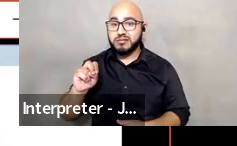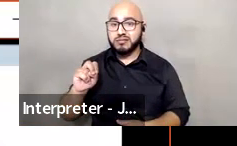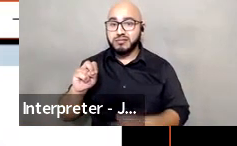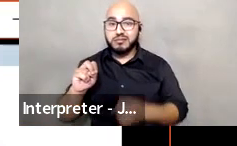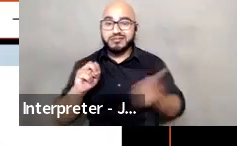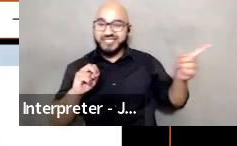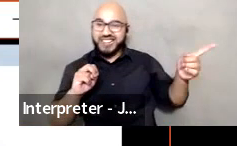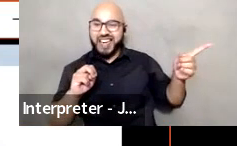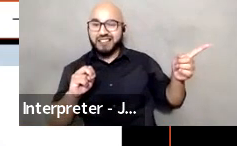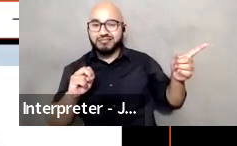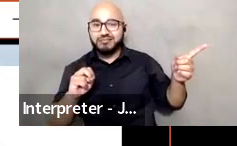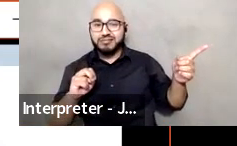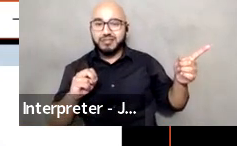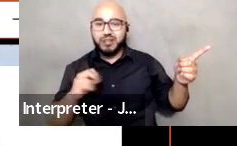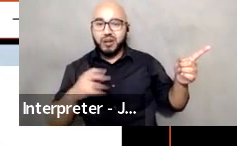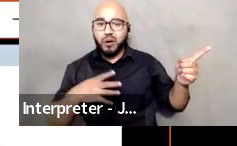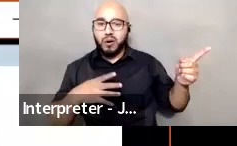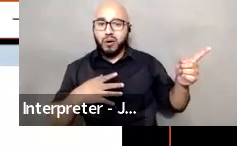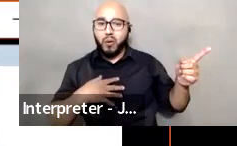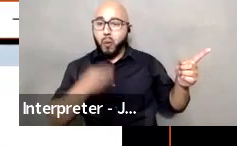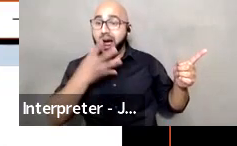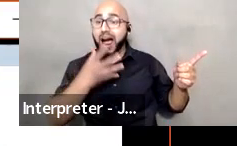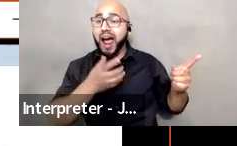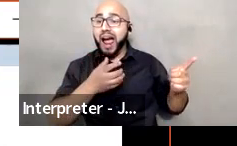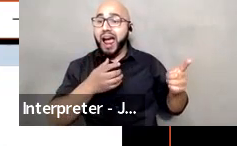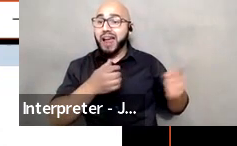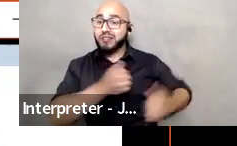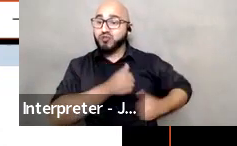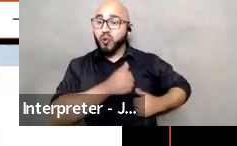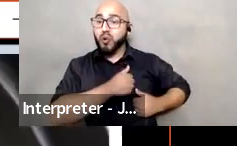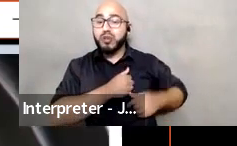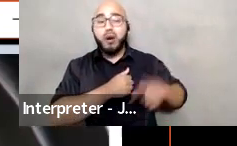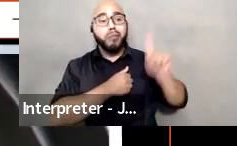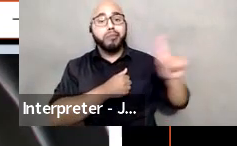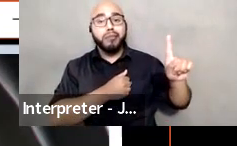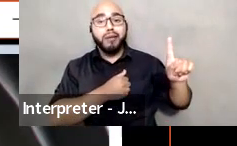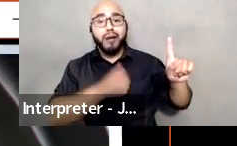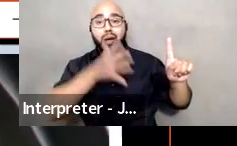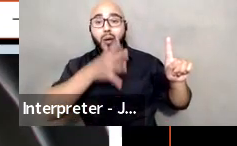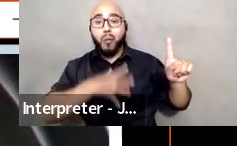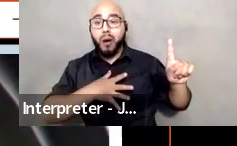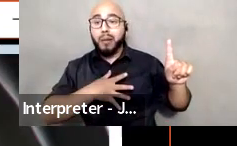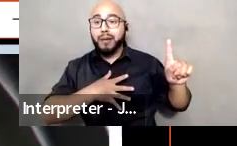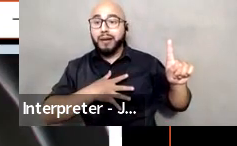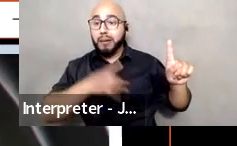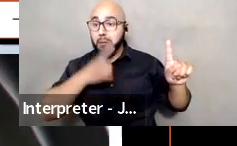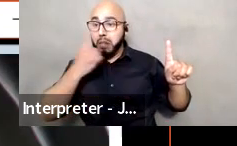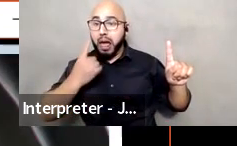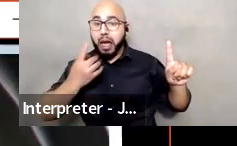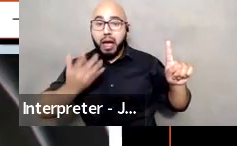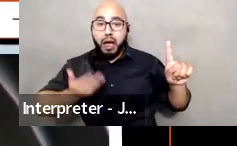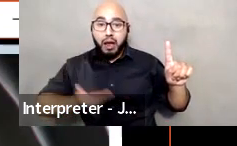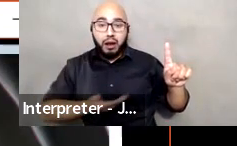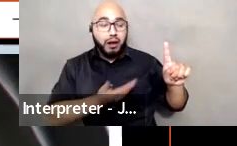Heading off to. War, and. She's handing over. His baby for a last kiss and she's got a tear.